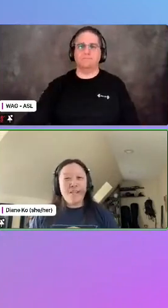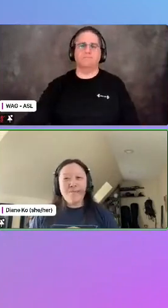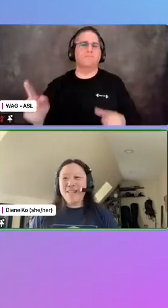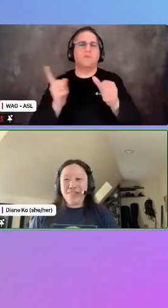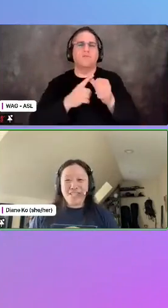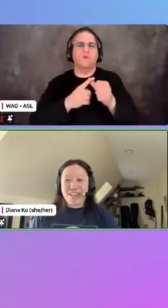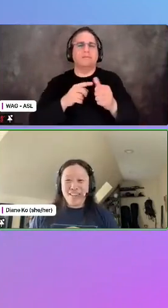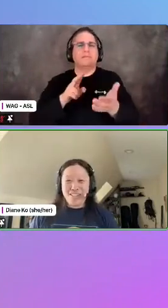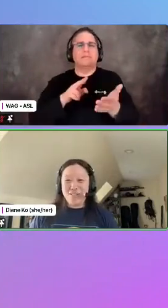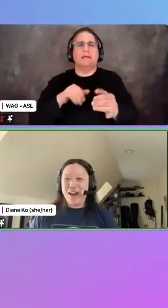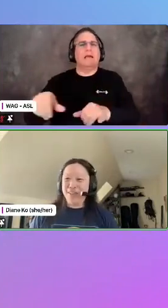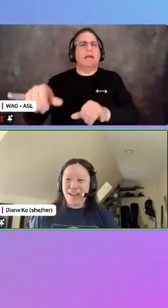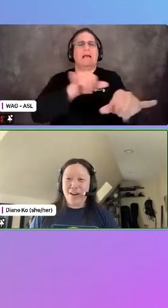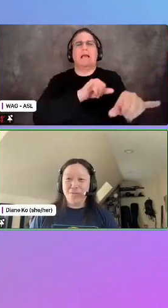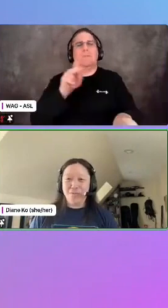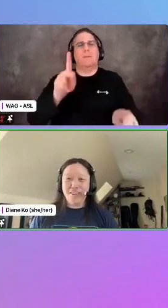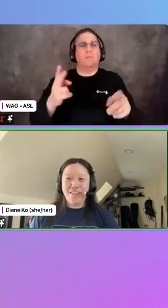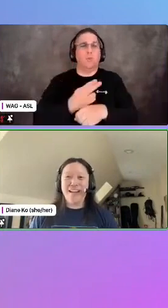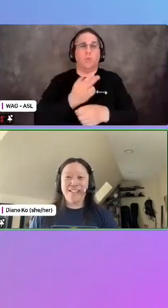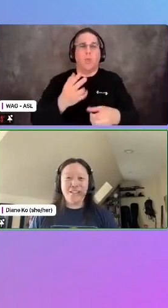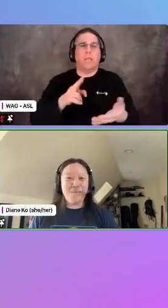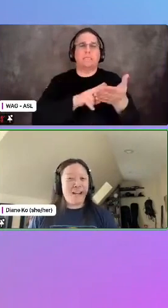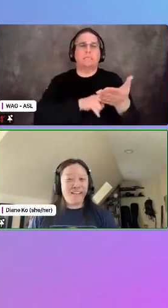behind me. Beatles Including some posters to my right.